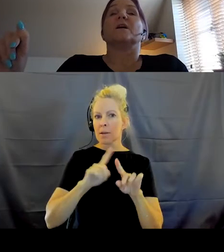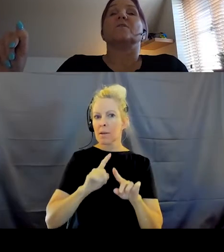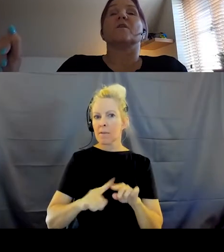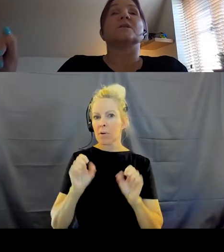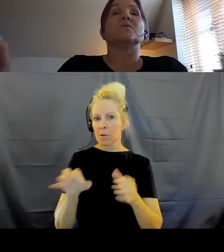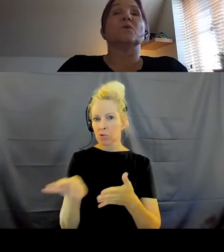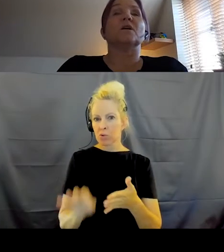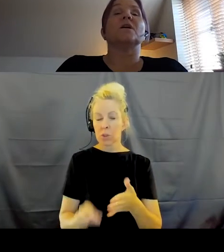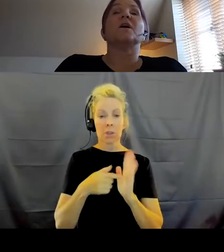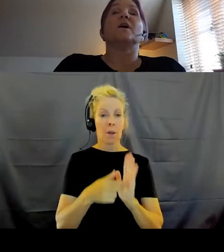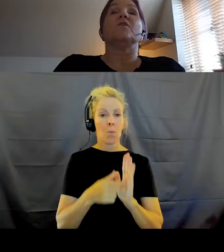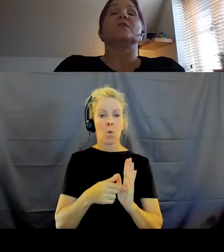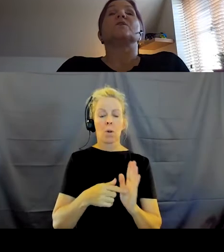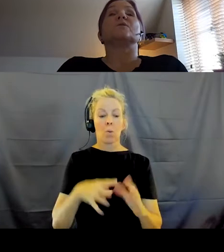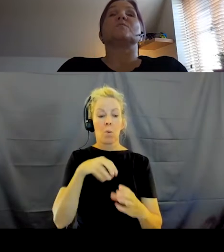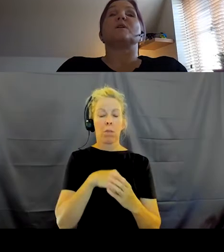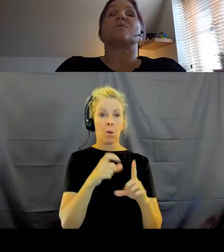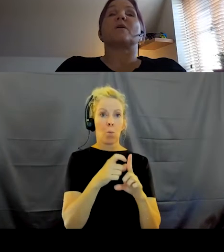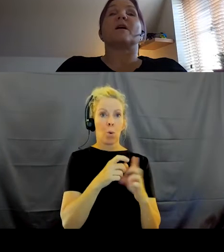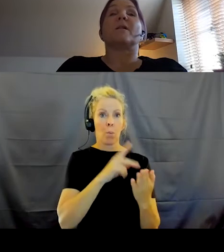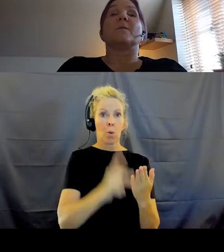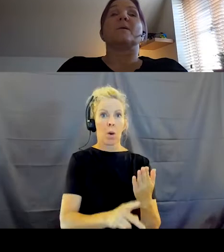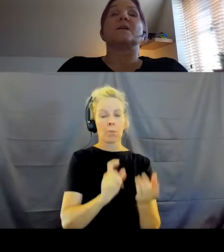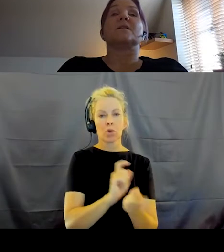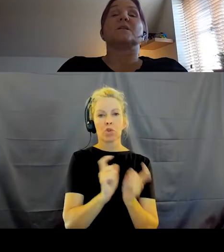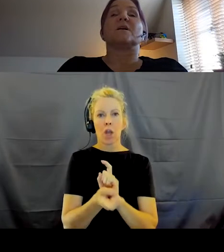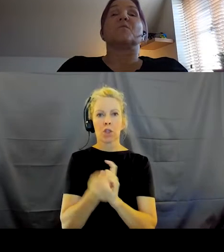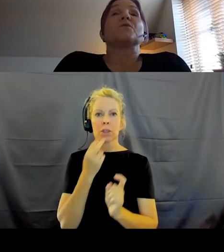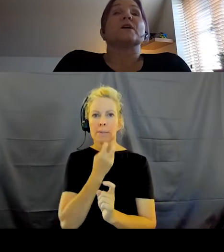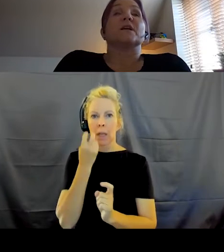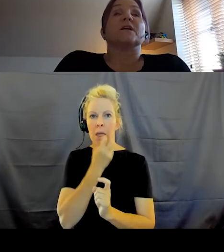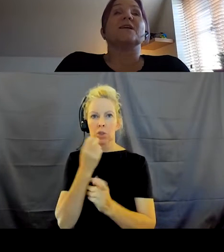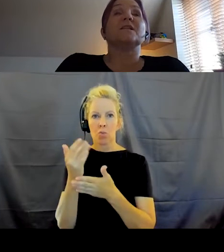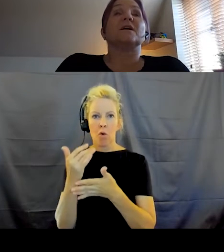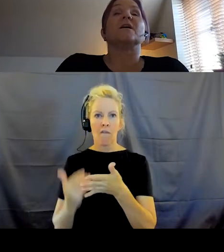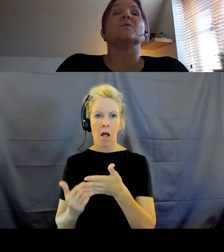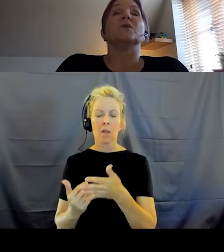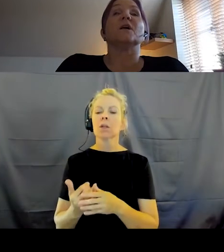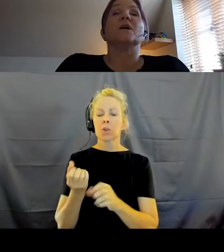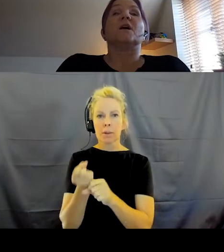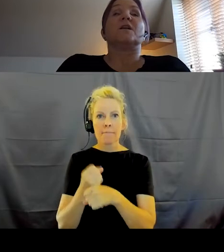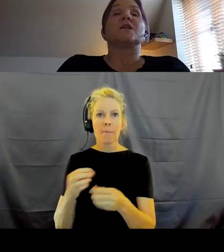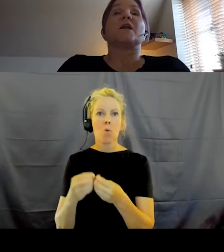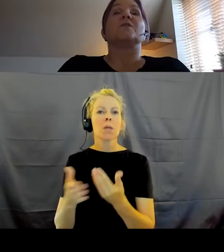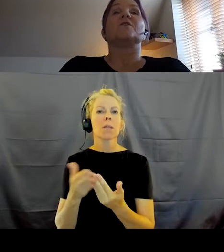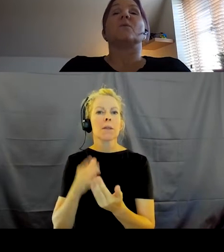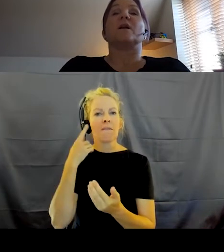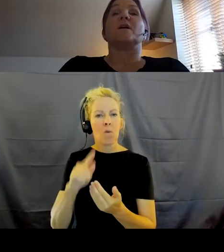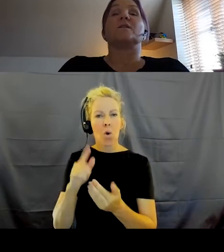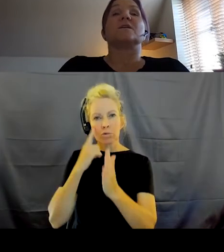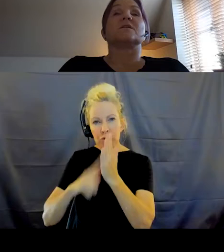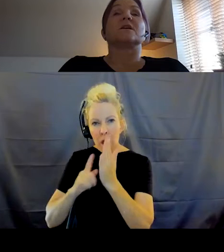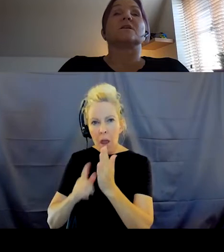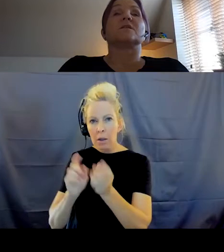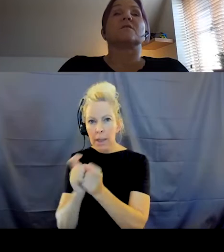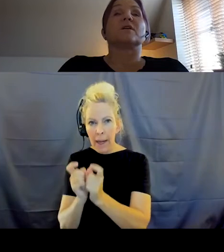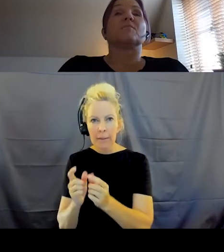a document in Word, you can switch to a speech profile that changes things. It will read things